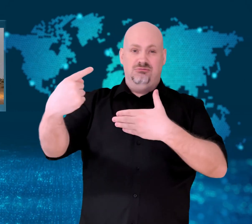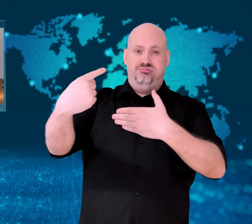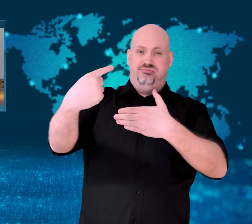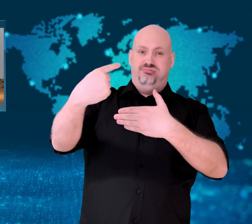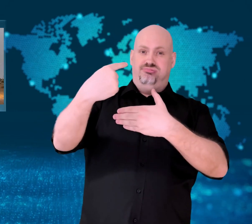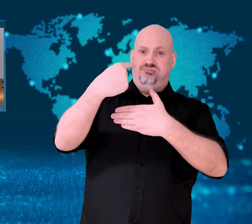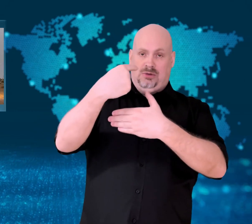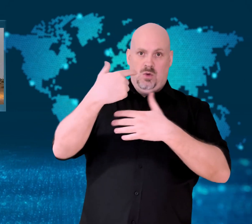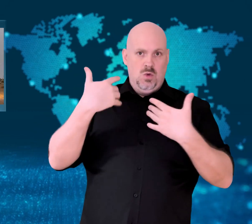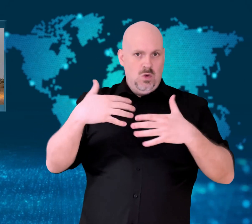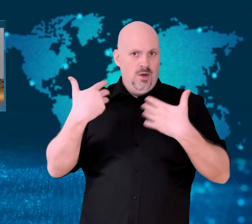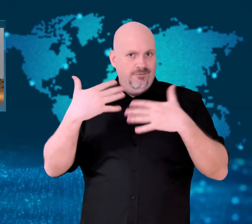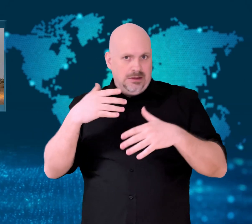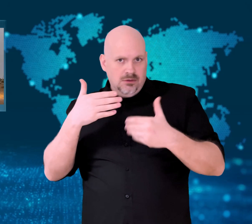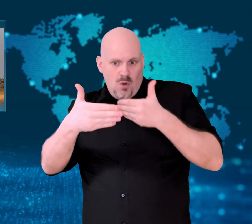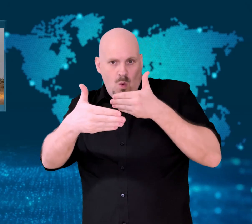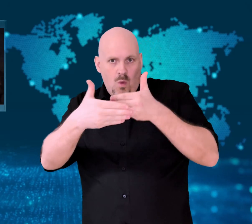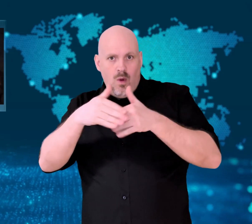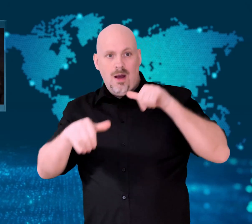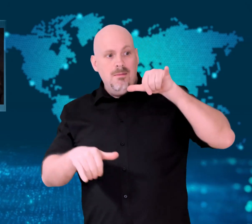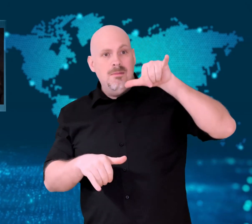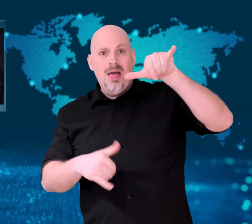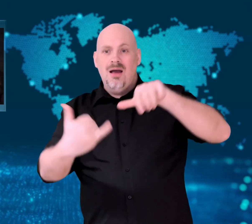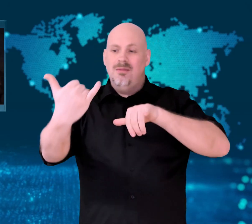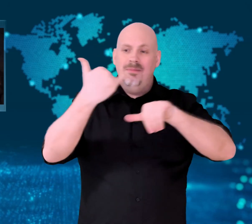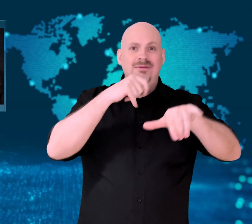passenger flights in both countries.